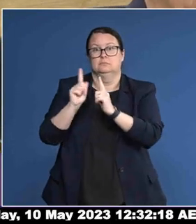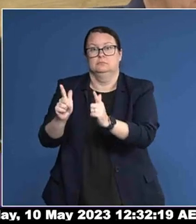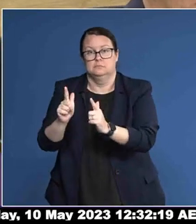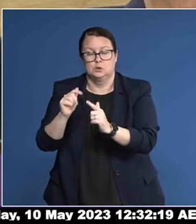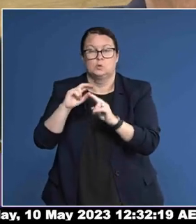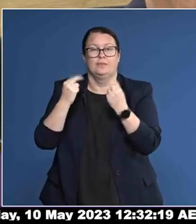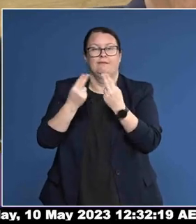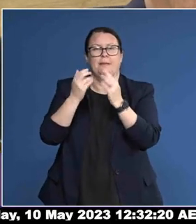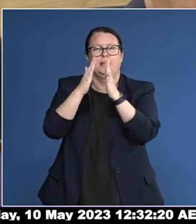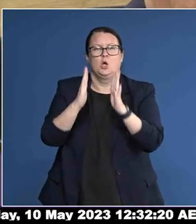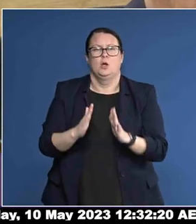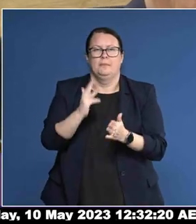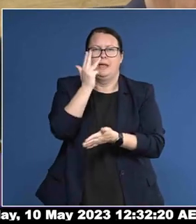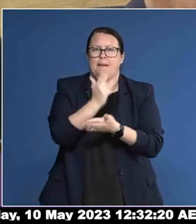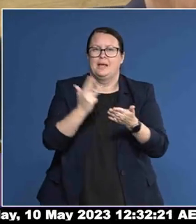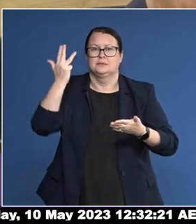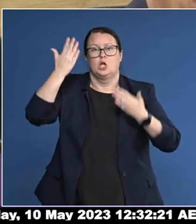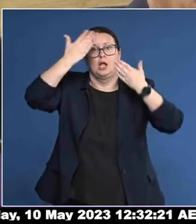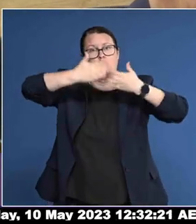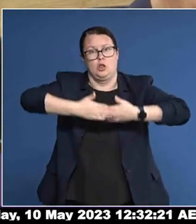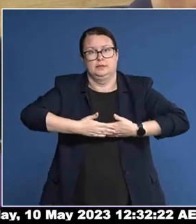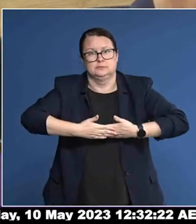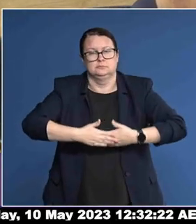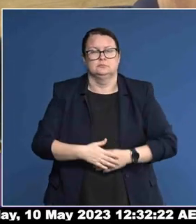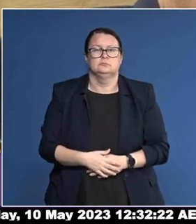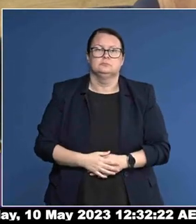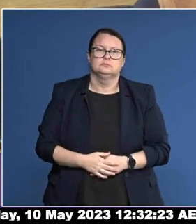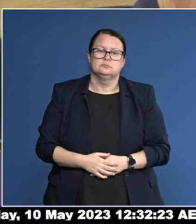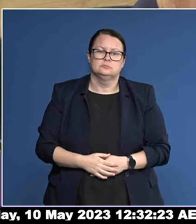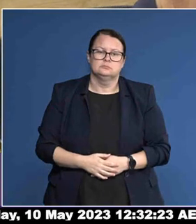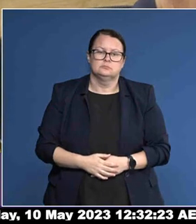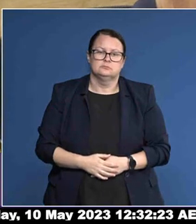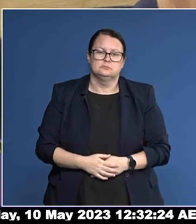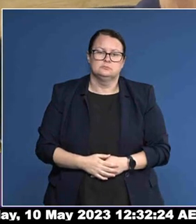time about 9.30 at night. Now - and you can help me with this - it says: